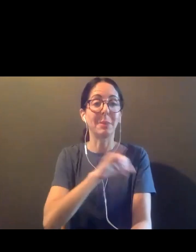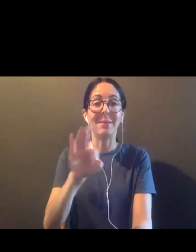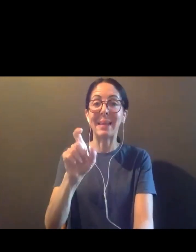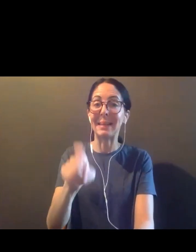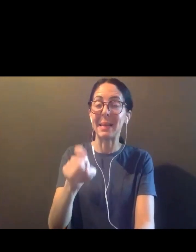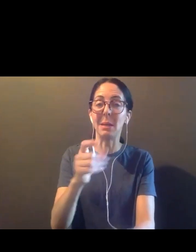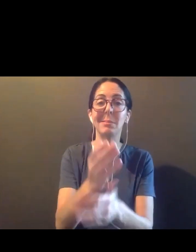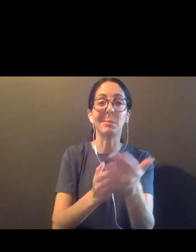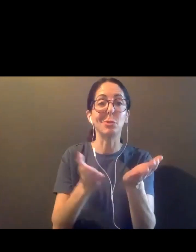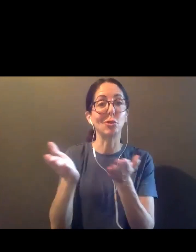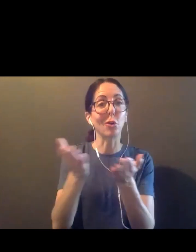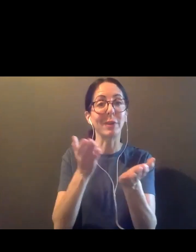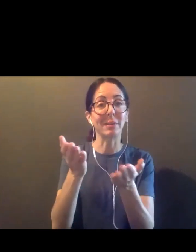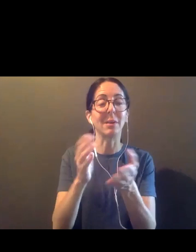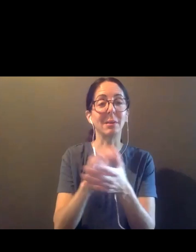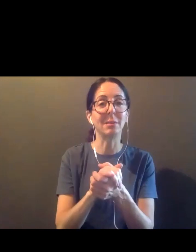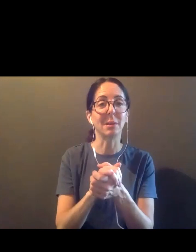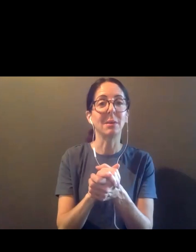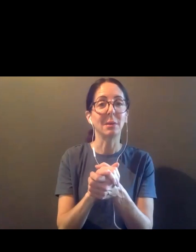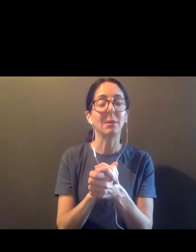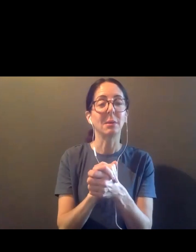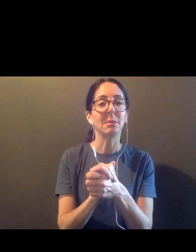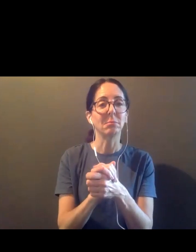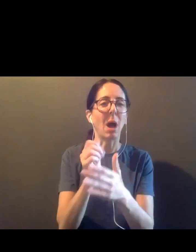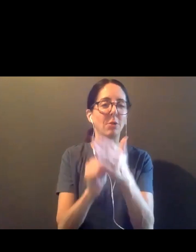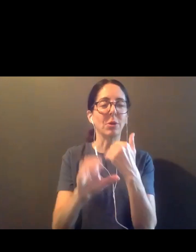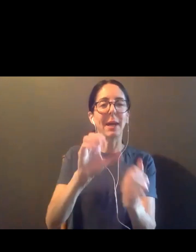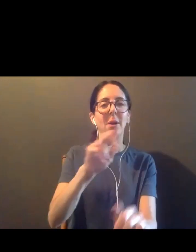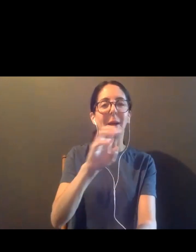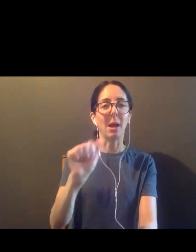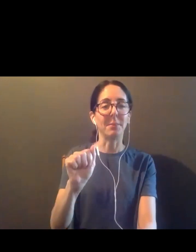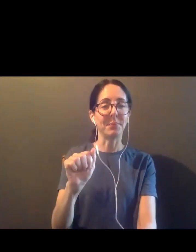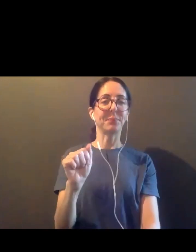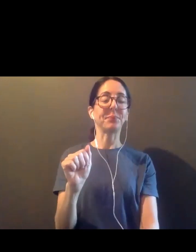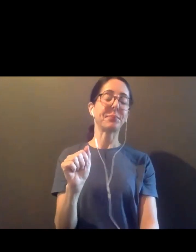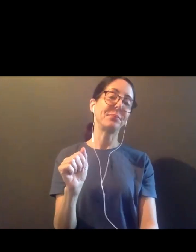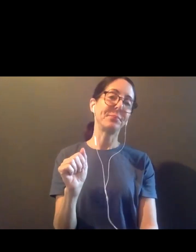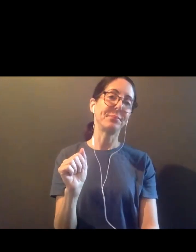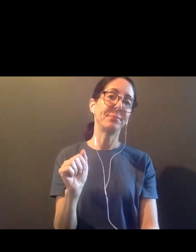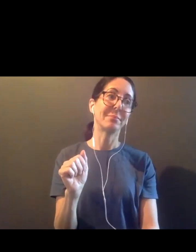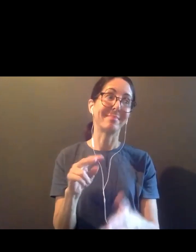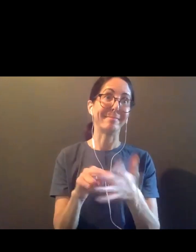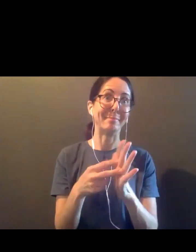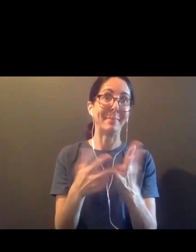services we offer under the banner of Carea, which is naturally everything that keeps you